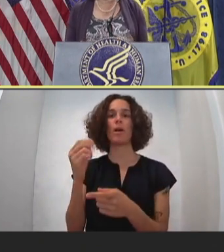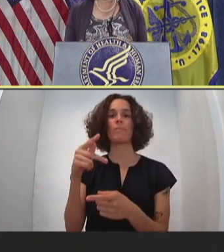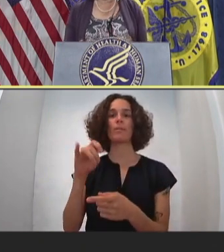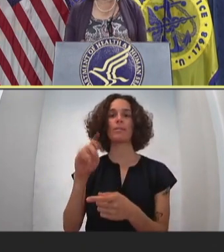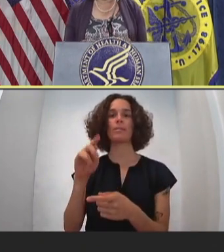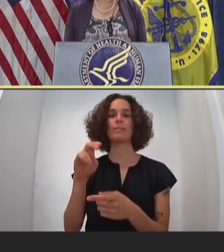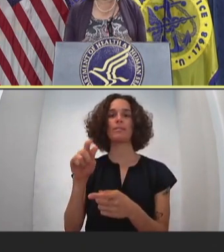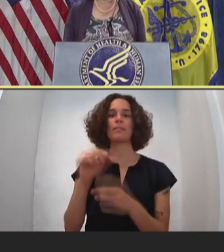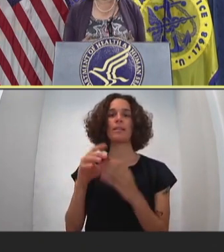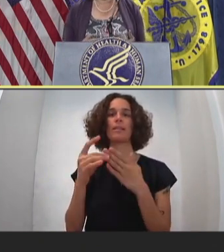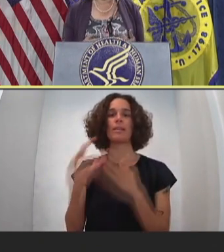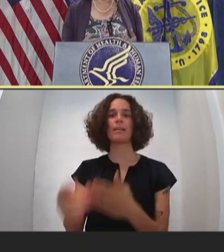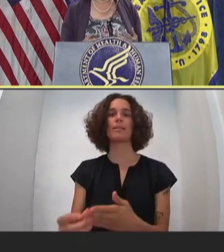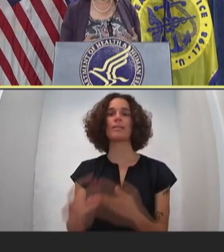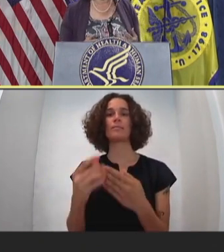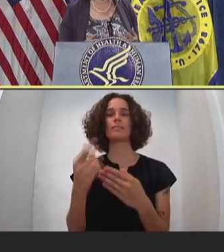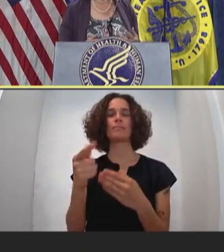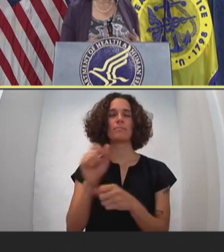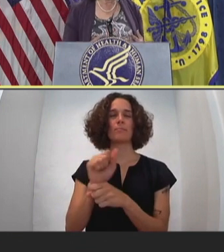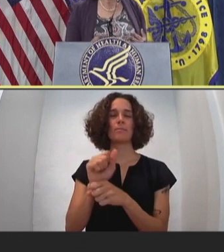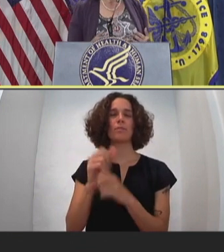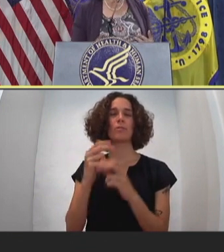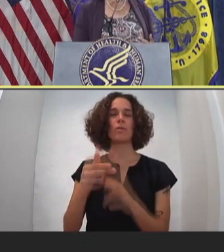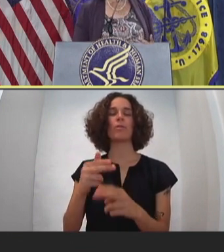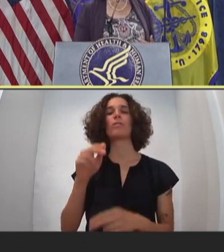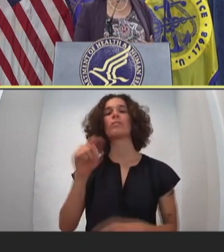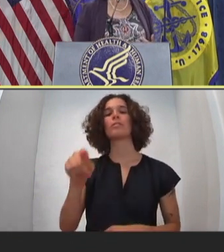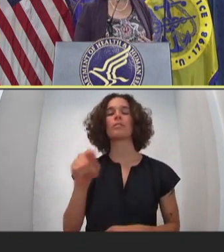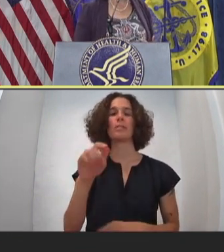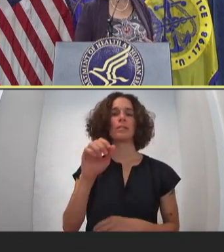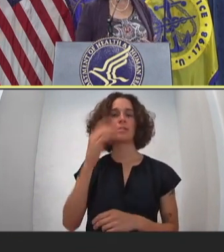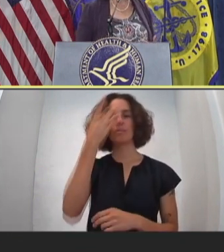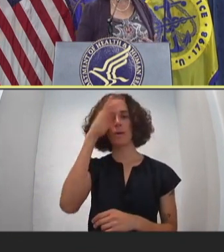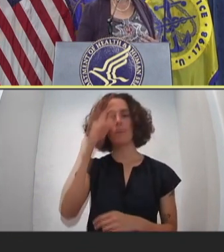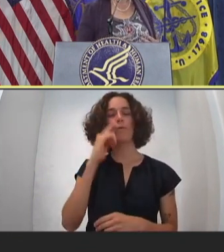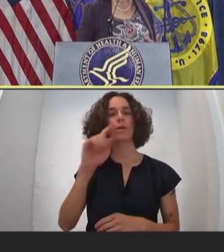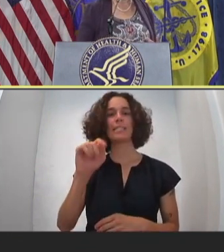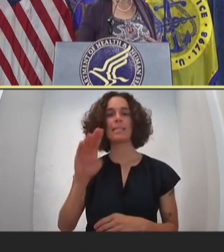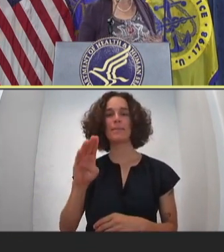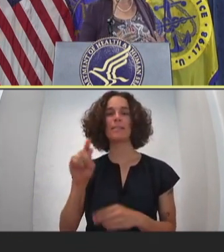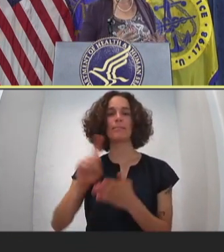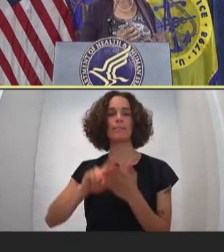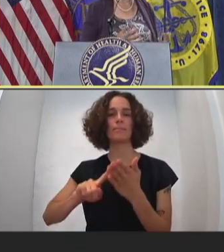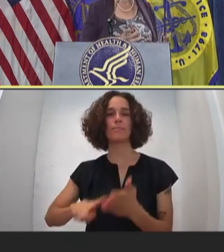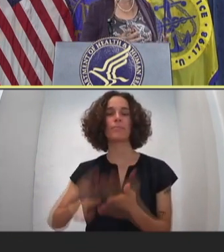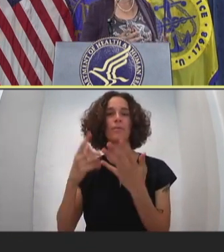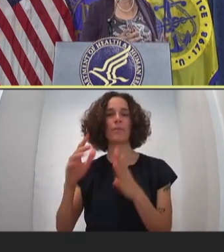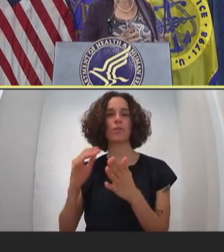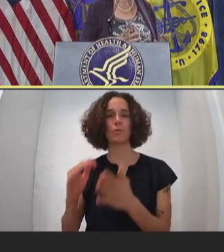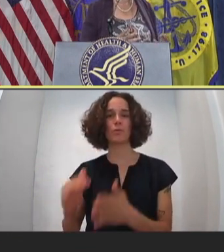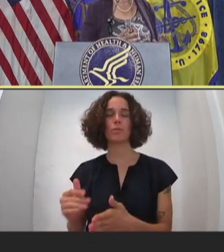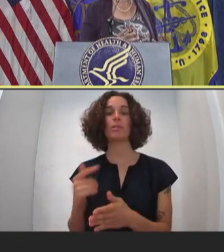some research and taken a look at what is it that will help determine success